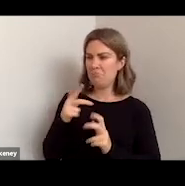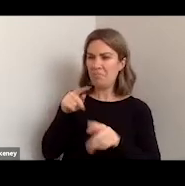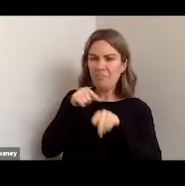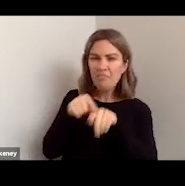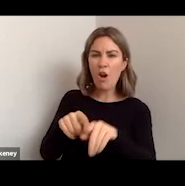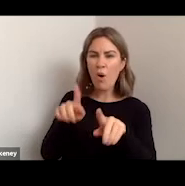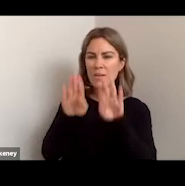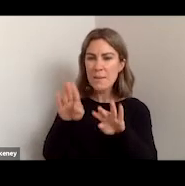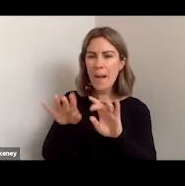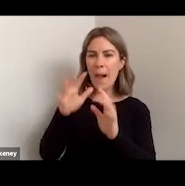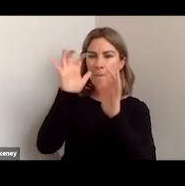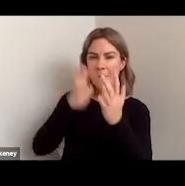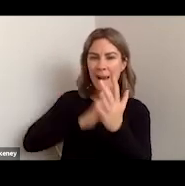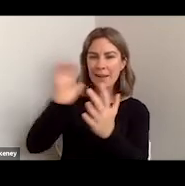psychographics do. Deep Text and